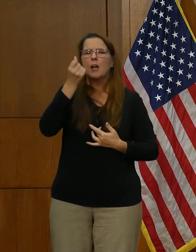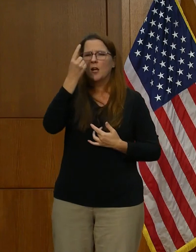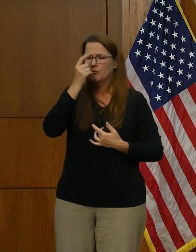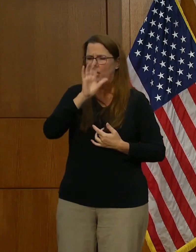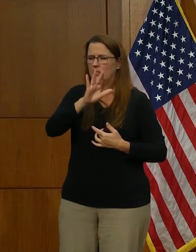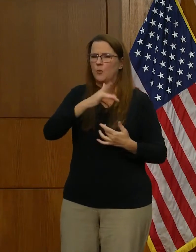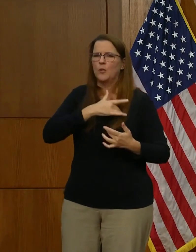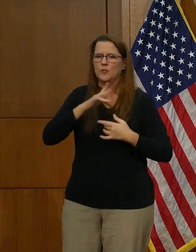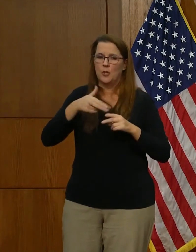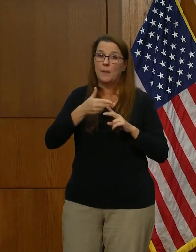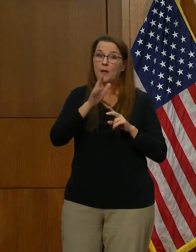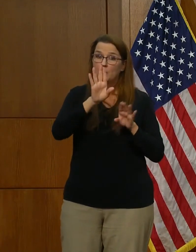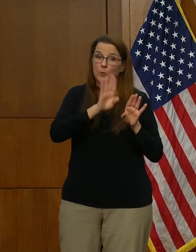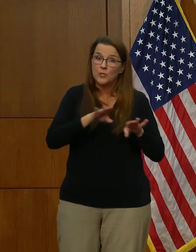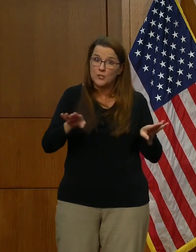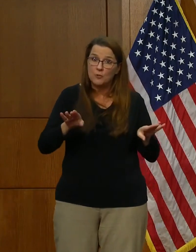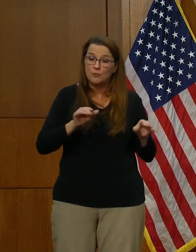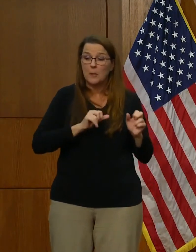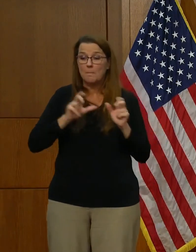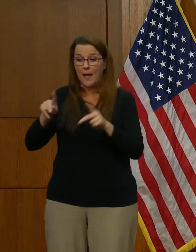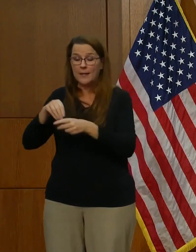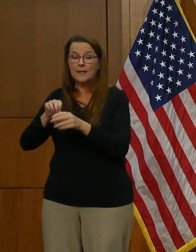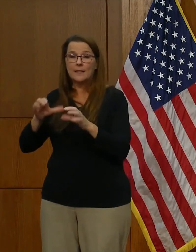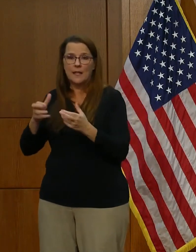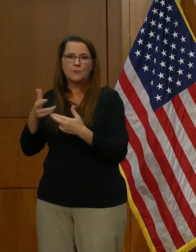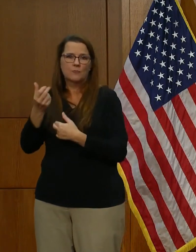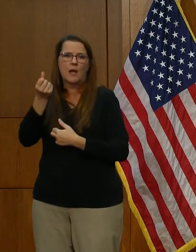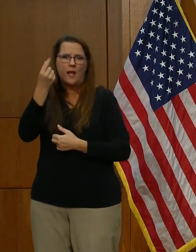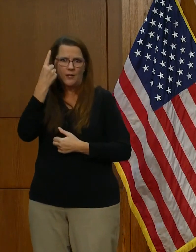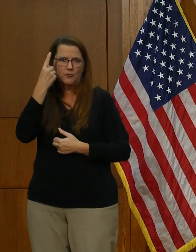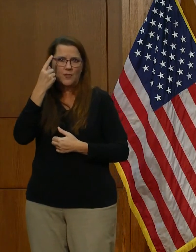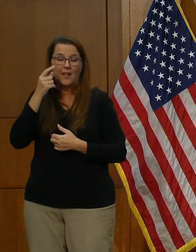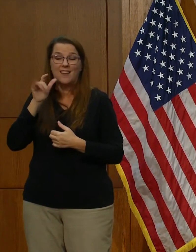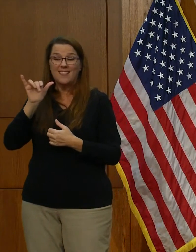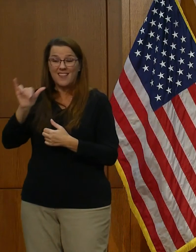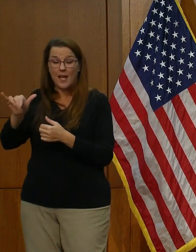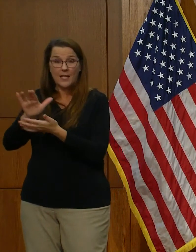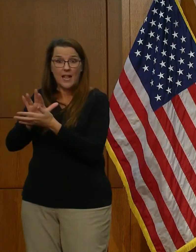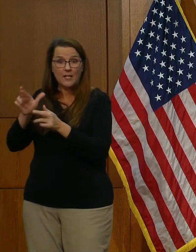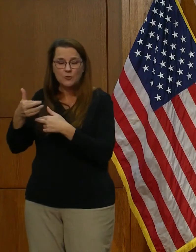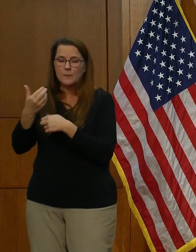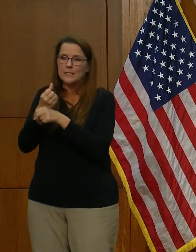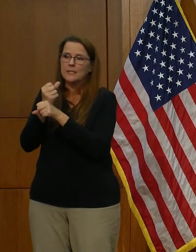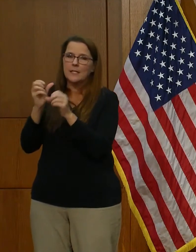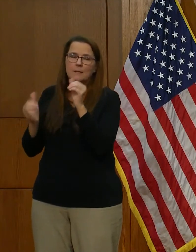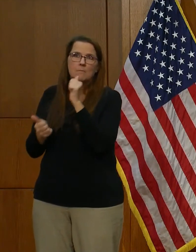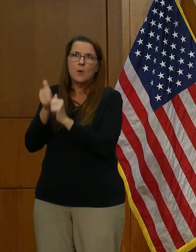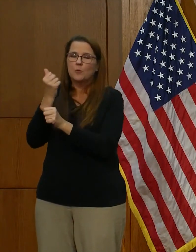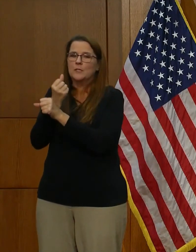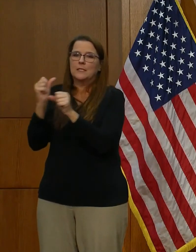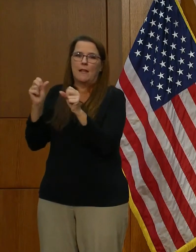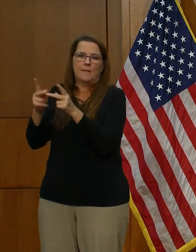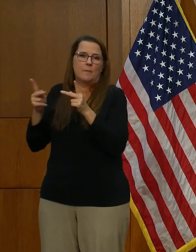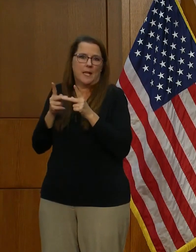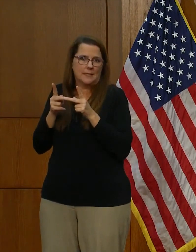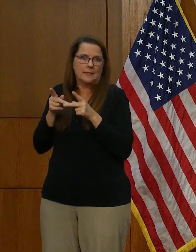FAMILIES OUT THERE THAT IF YOU'RE CONCERNED, AND I UNDERSTAND YOUR CONCERNS ABOUT YOUR CHILDREN BEING BACK IN THE